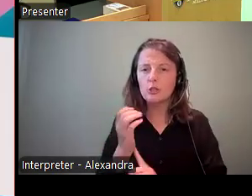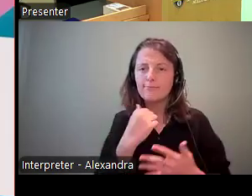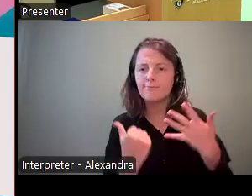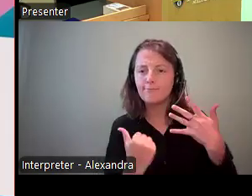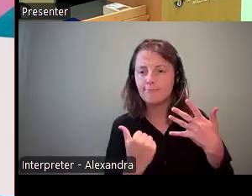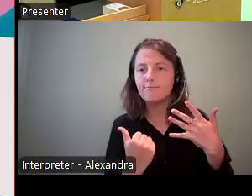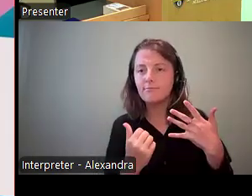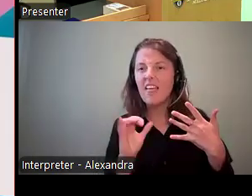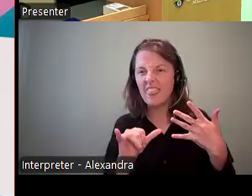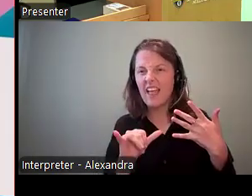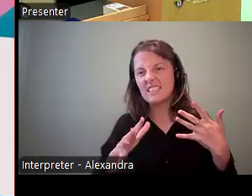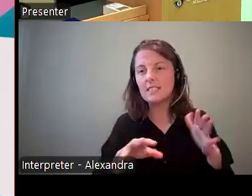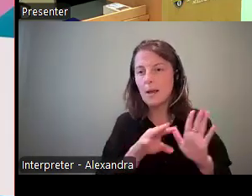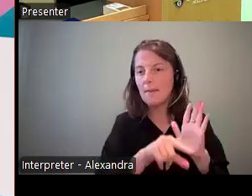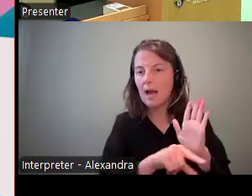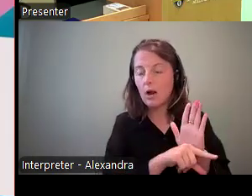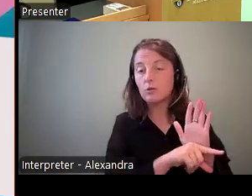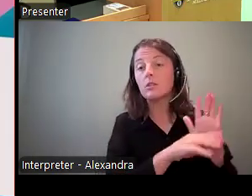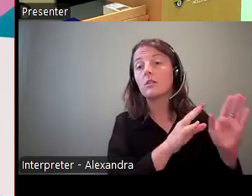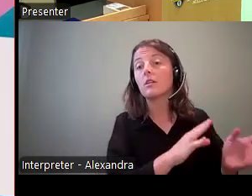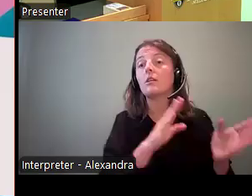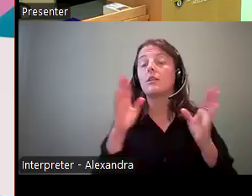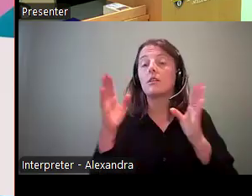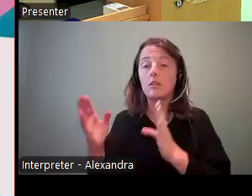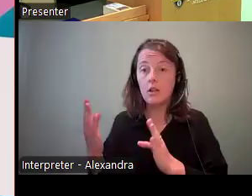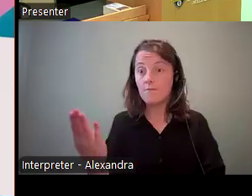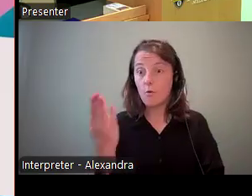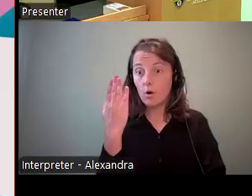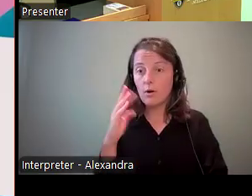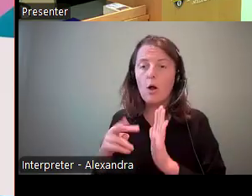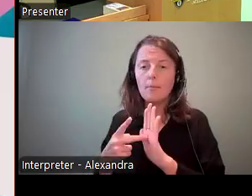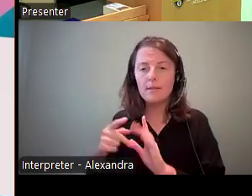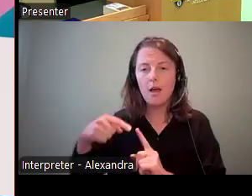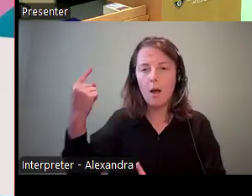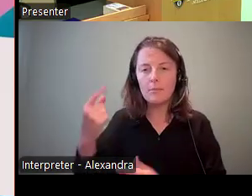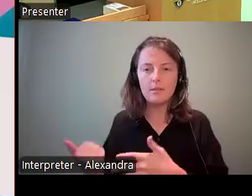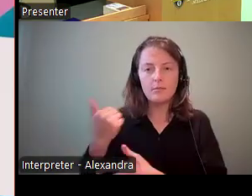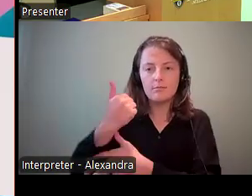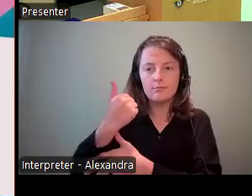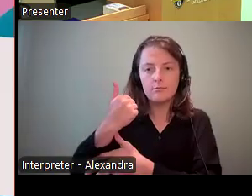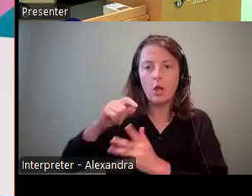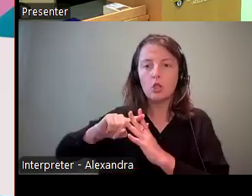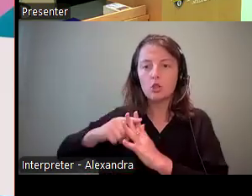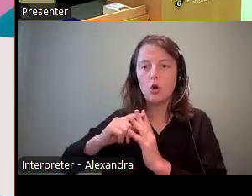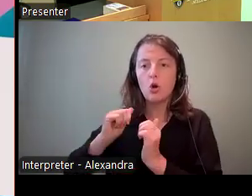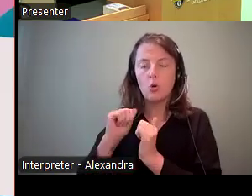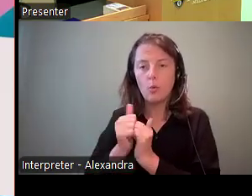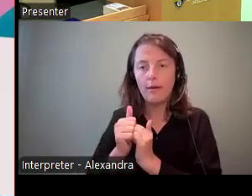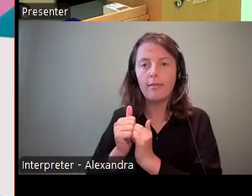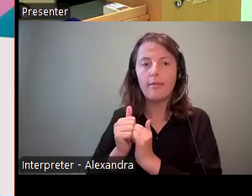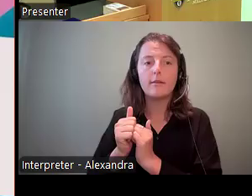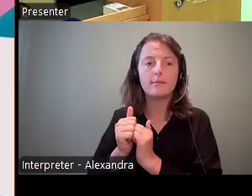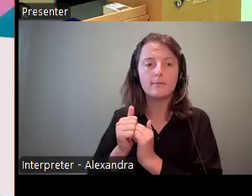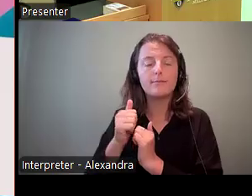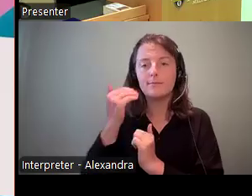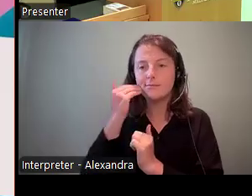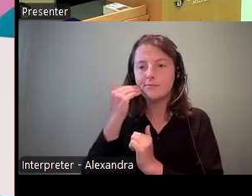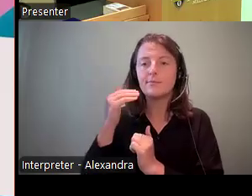background foreground is just the opposite you start with those elements of race and culture